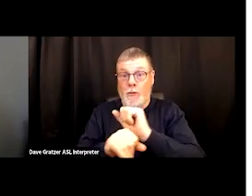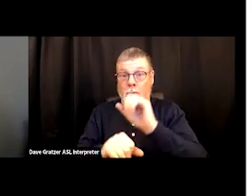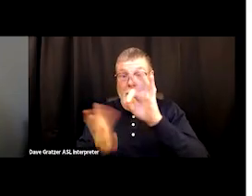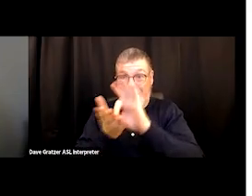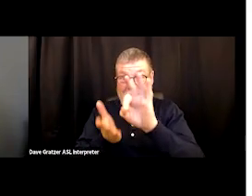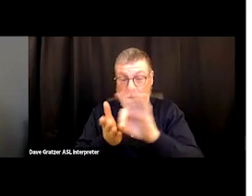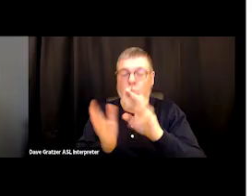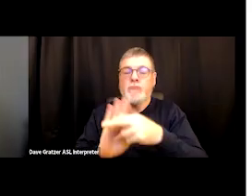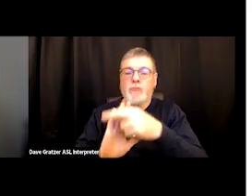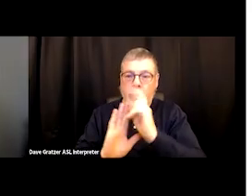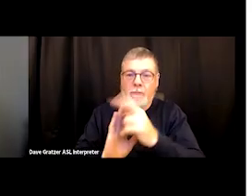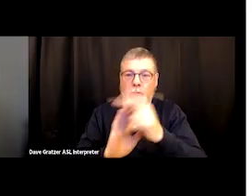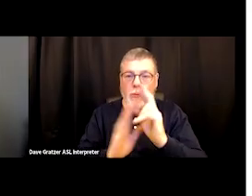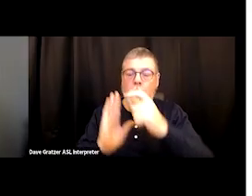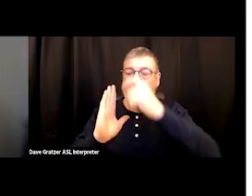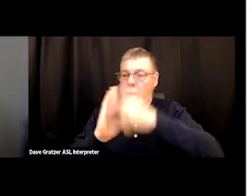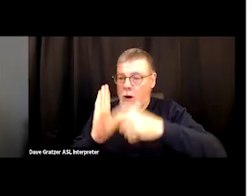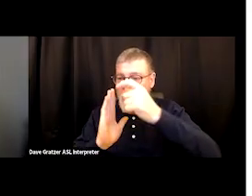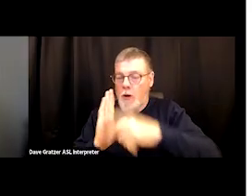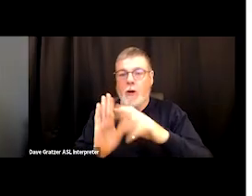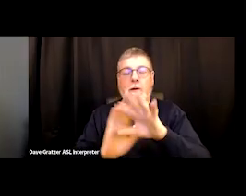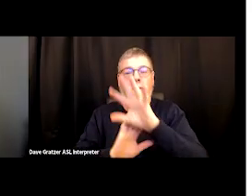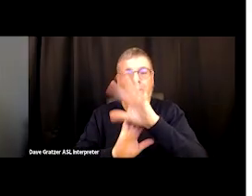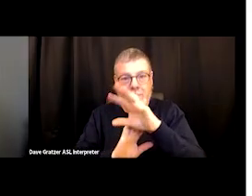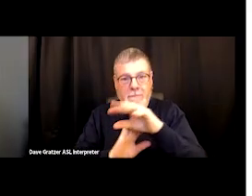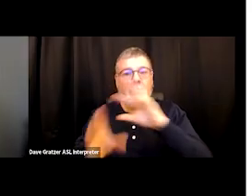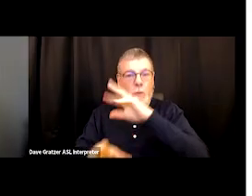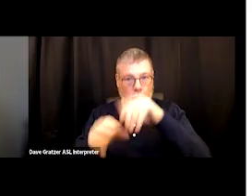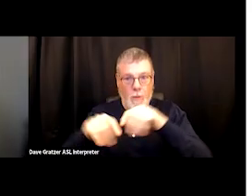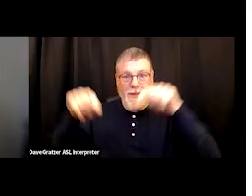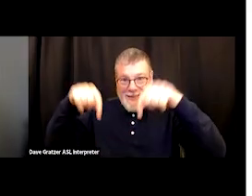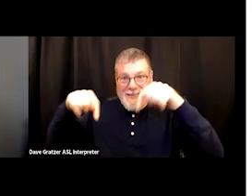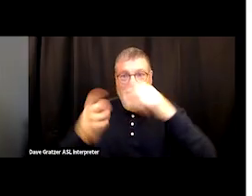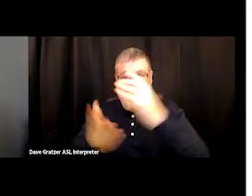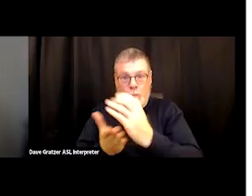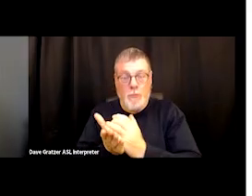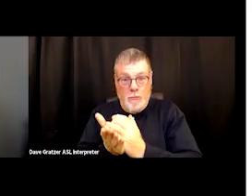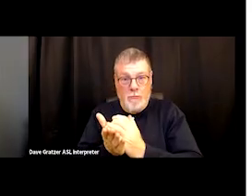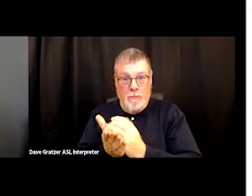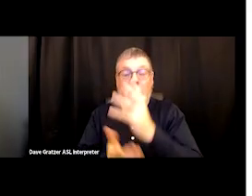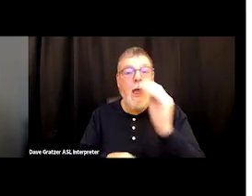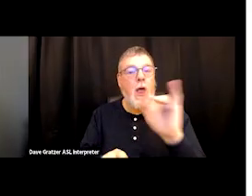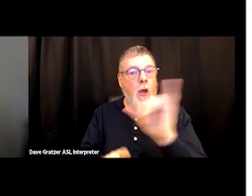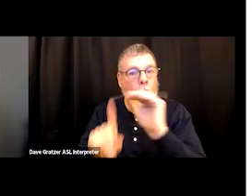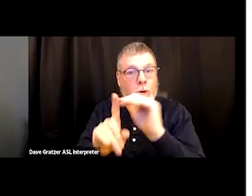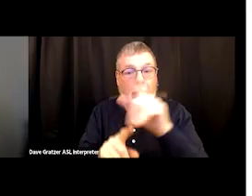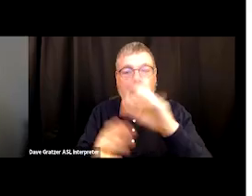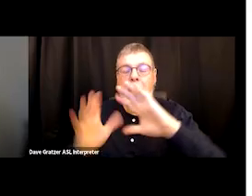and review the articles and the videos within the SOAR online course. And I always like to remind people that class number five